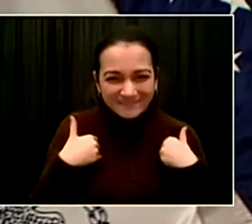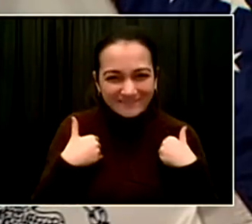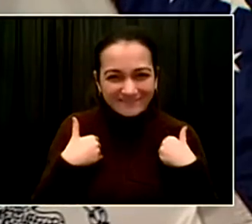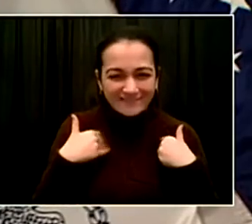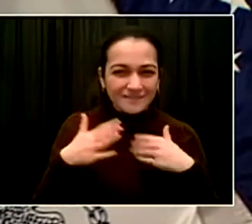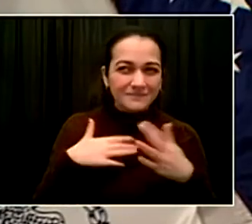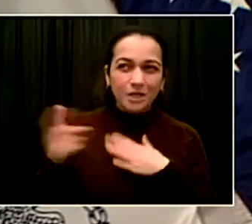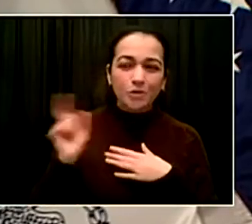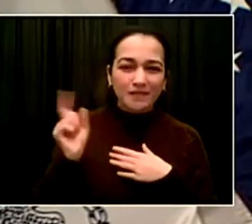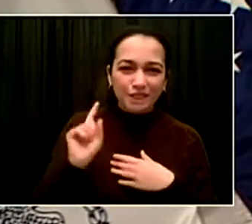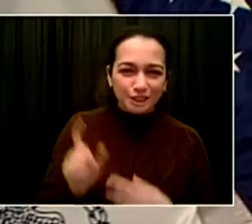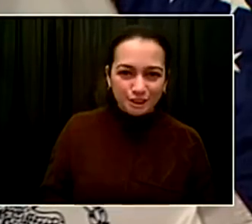GOOD.